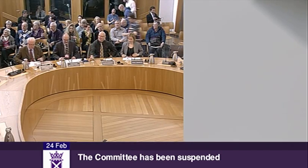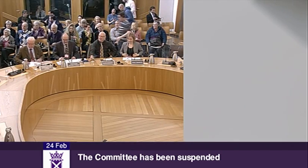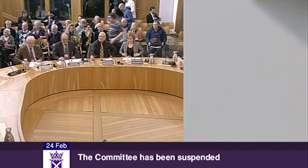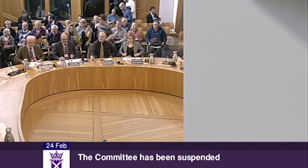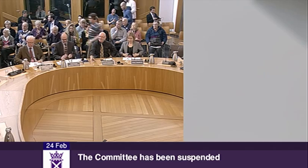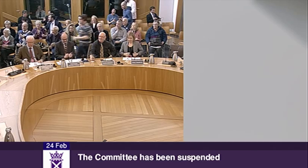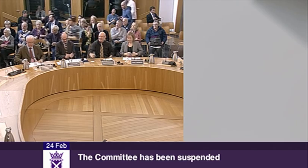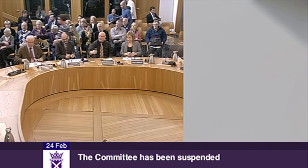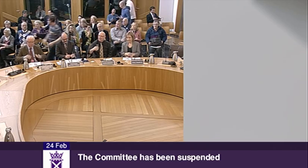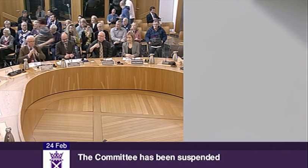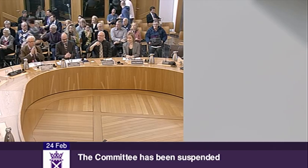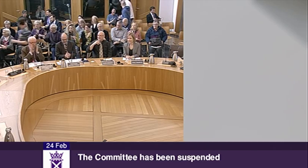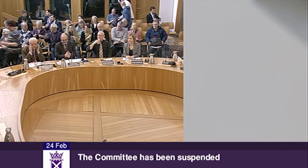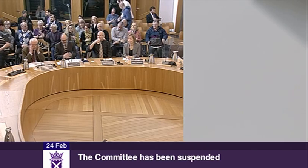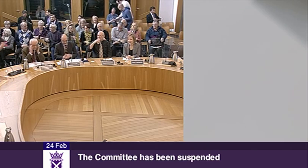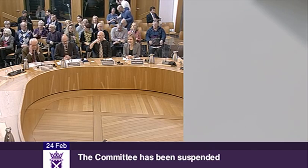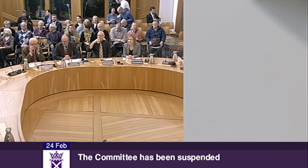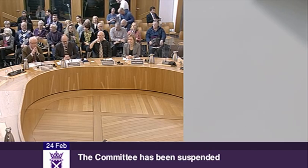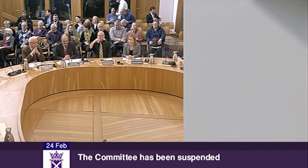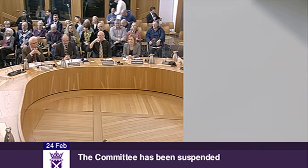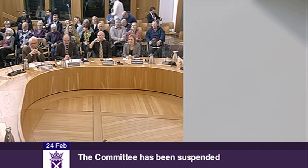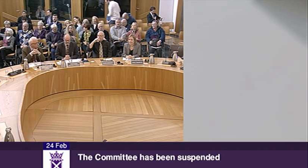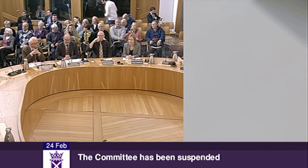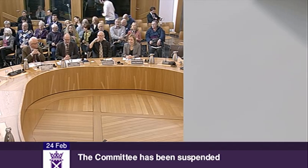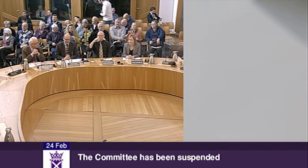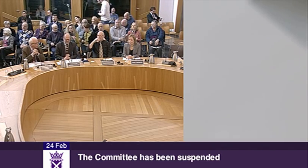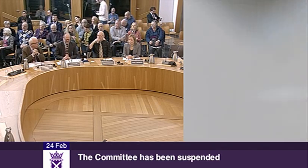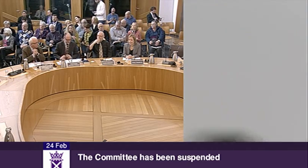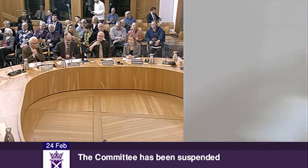of Sign Language Interpreters; Clark Denmark, who is a BSL broadcaster and former academic;